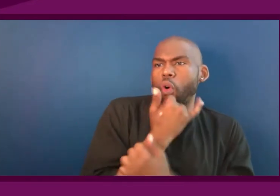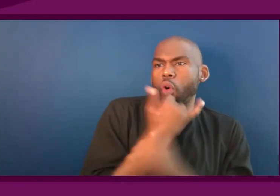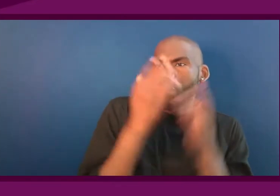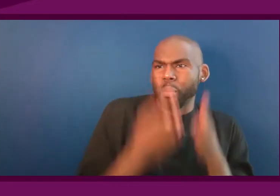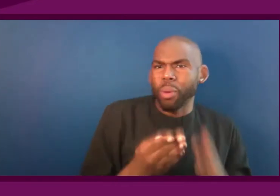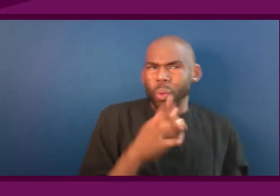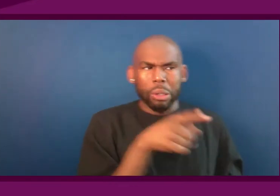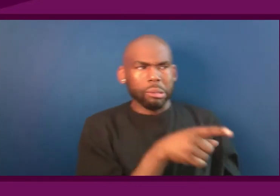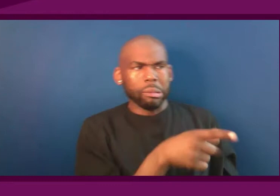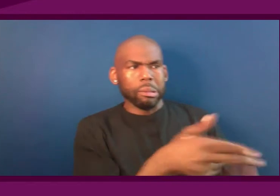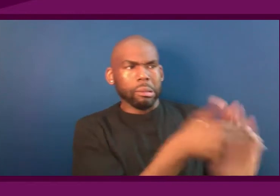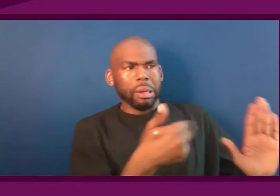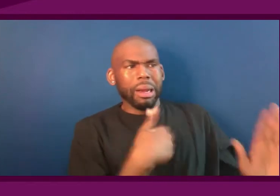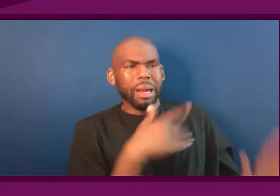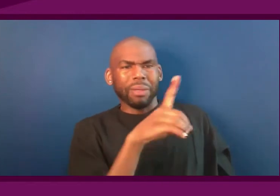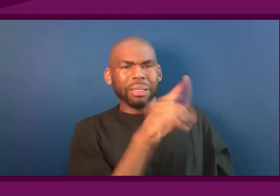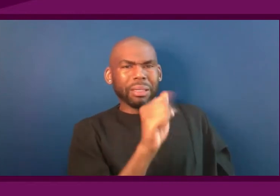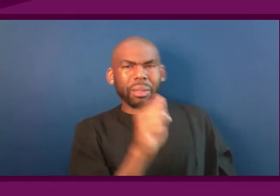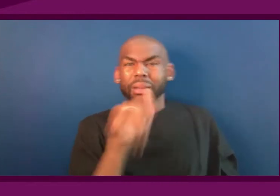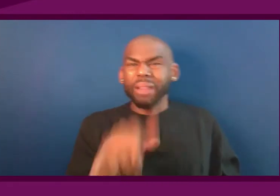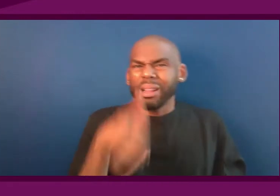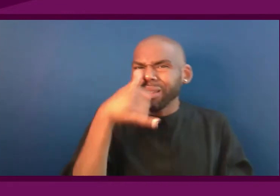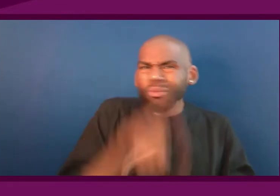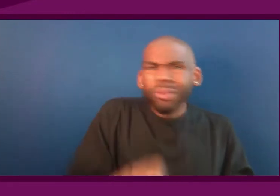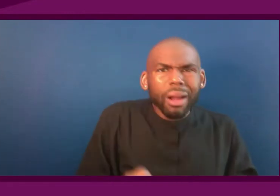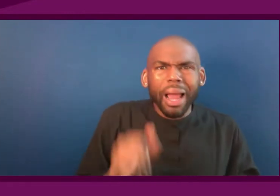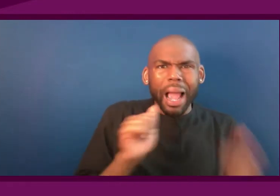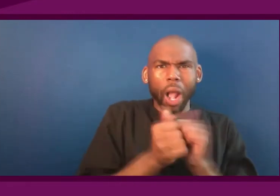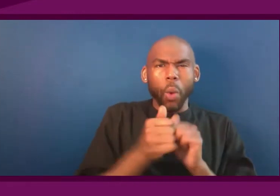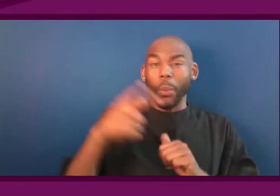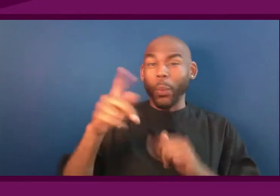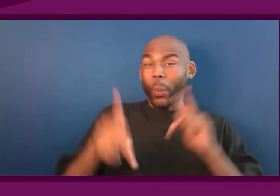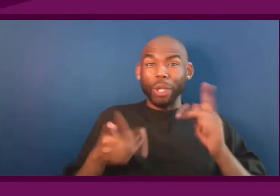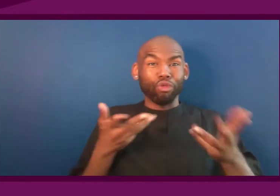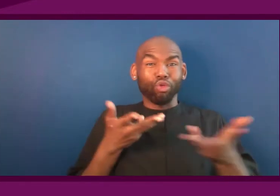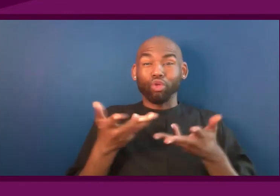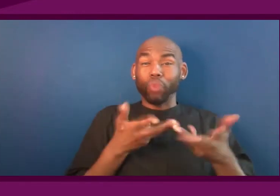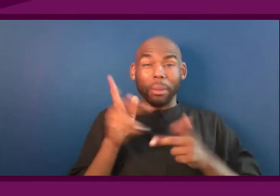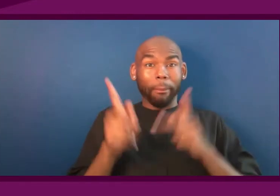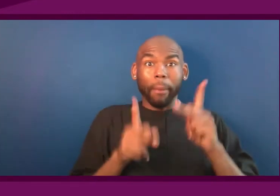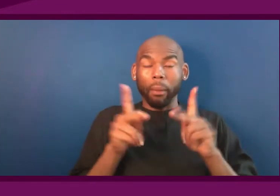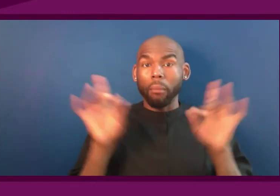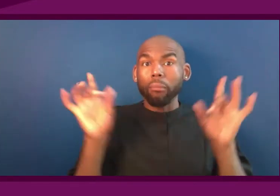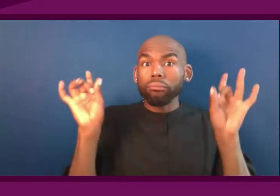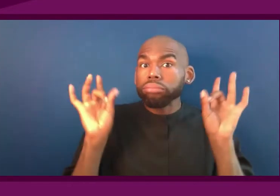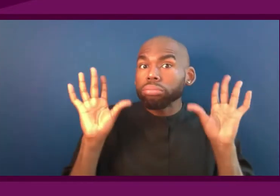a revelatory past year and it really has revealed that yeah, we have a ways to go as it relates to